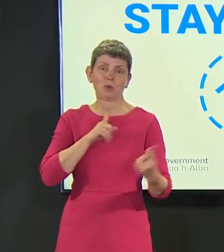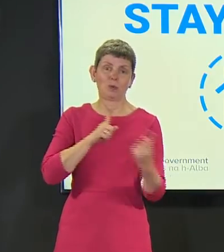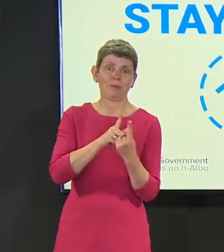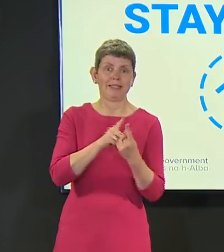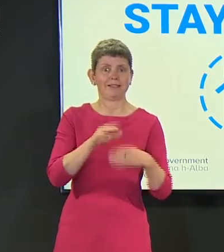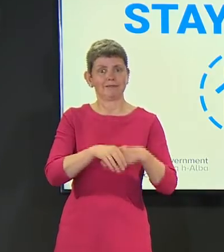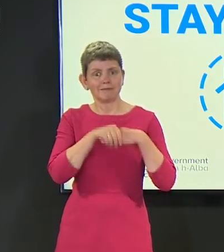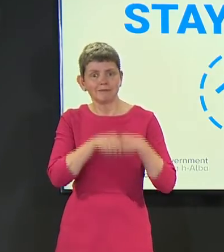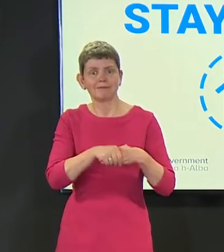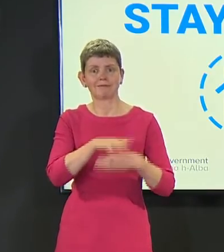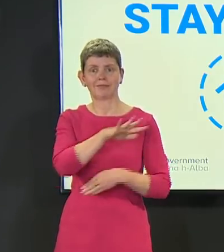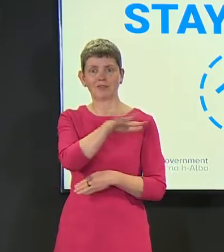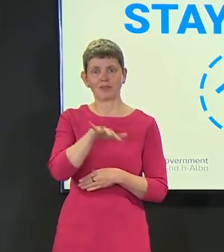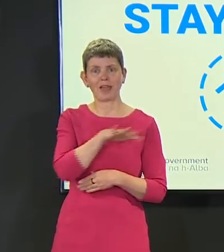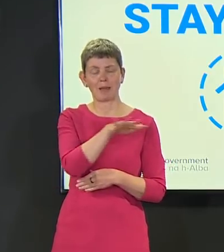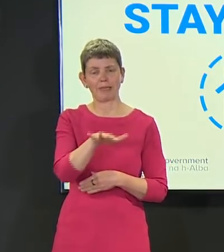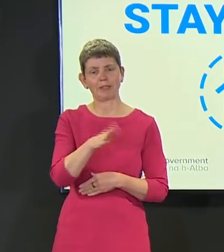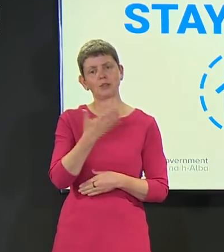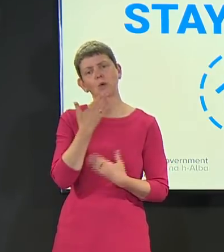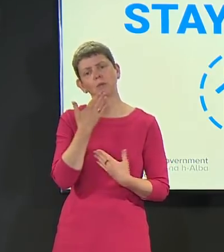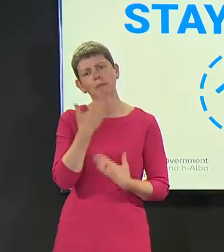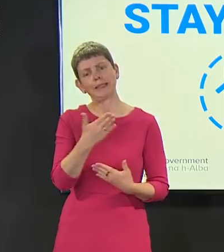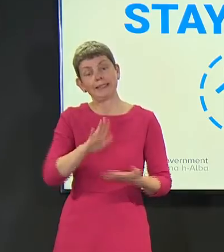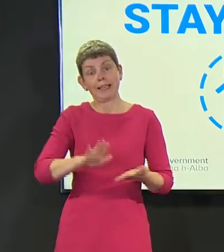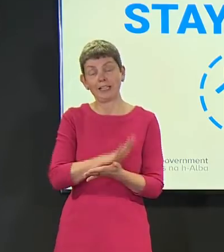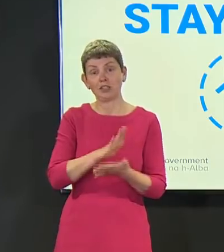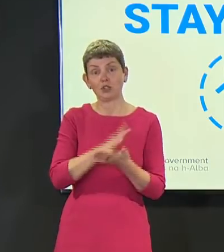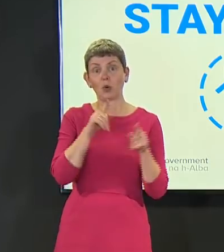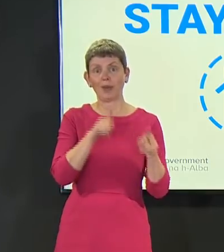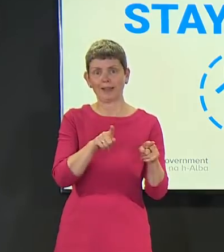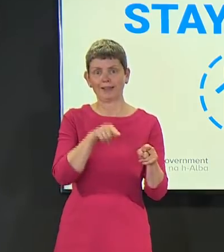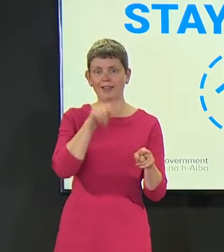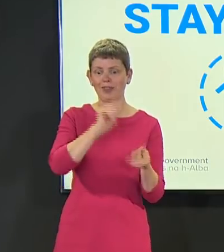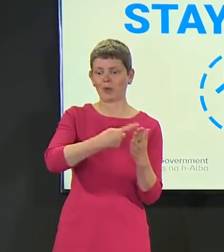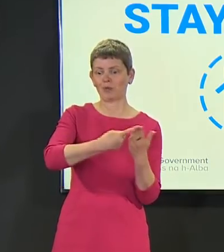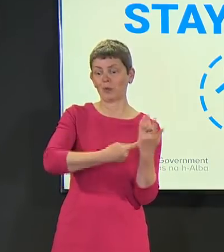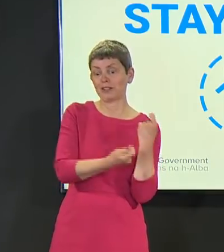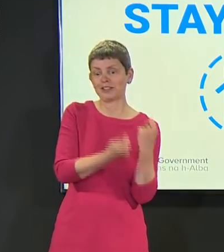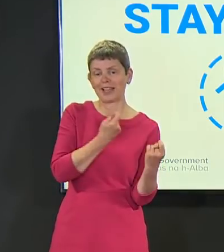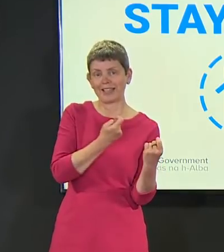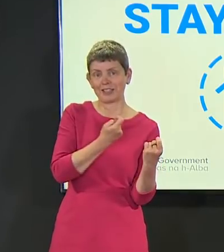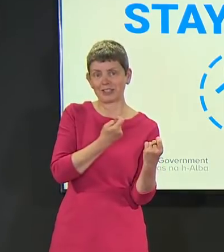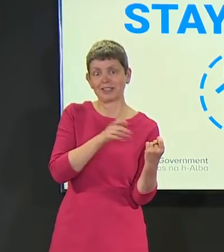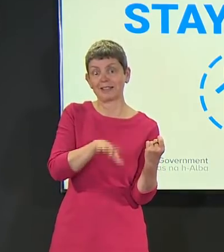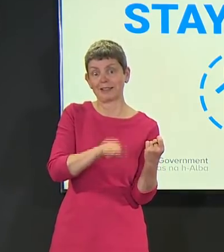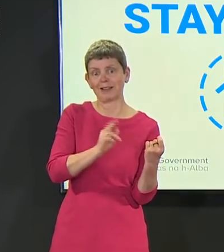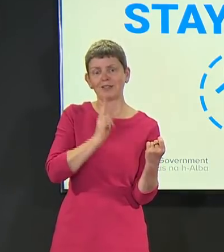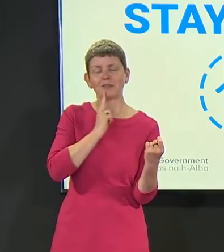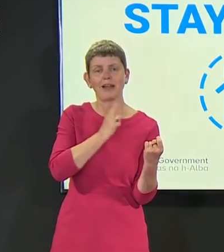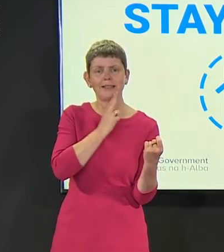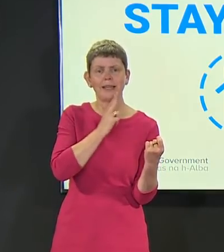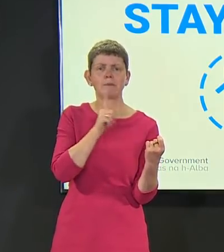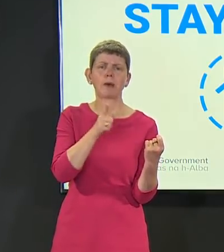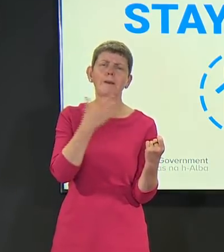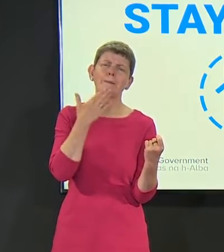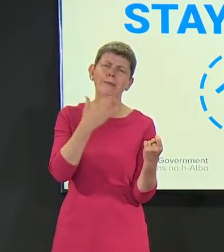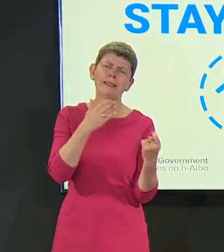so please enjoy the slight easing of restrictions from Friday but please continue to be careful and